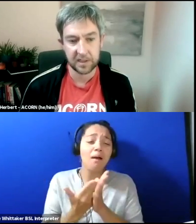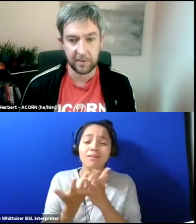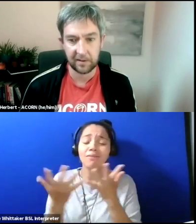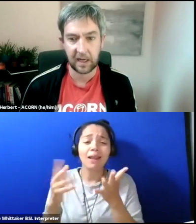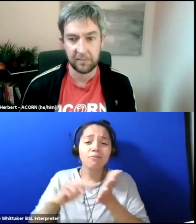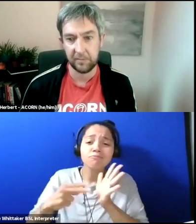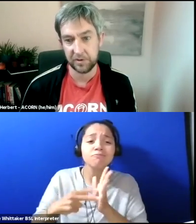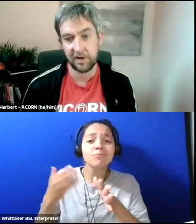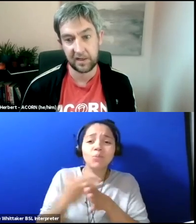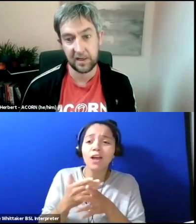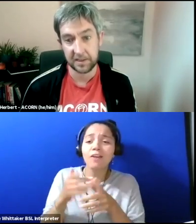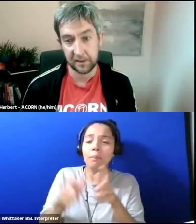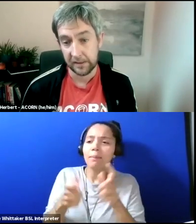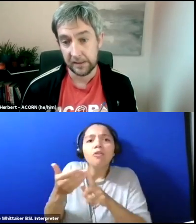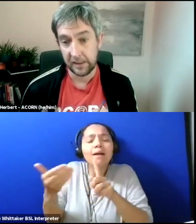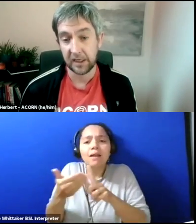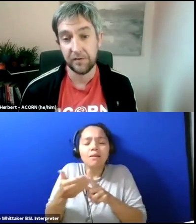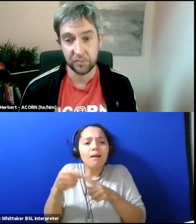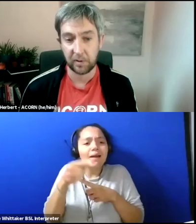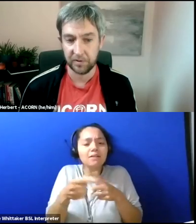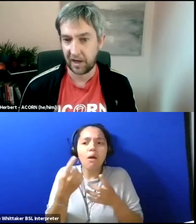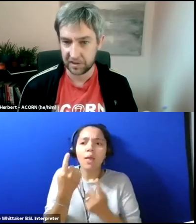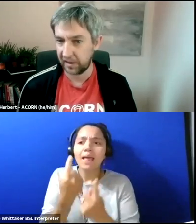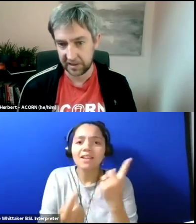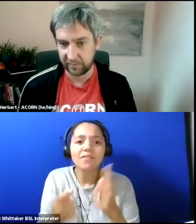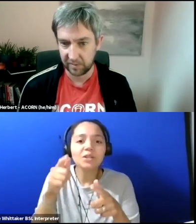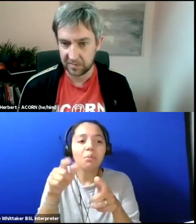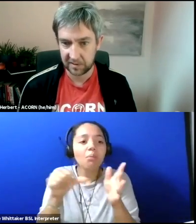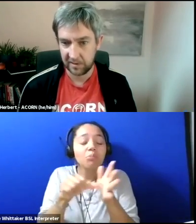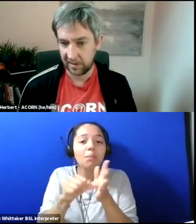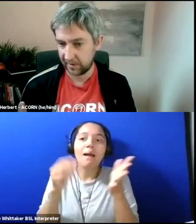organising work is about getting people to recognise that individual problems are actually collective problems.